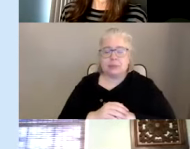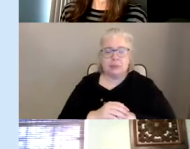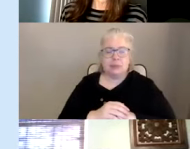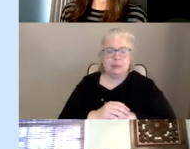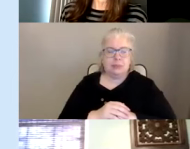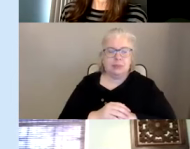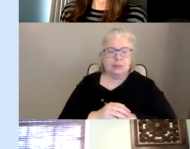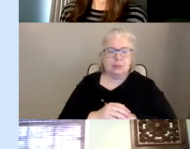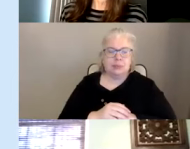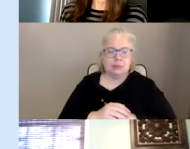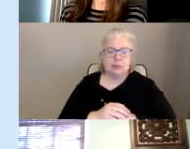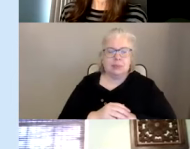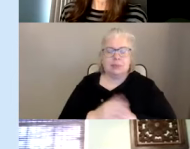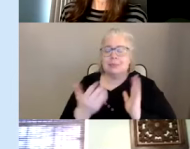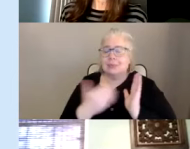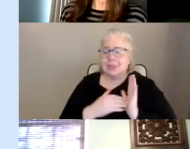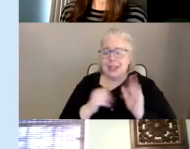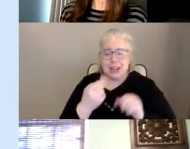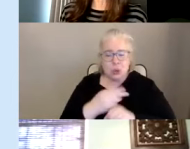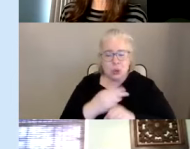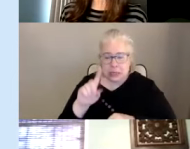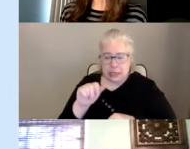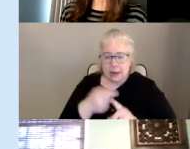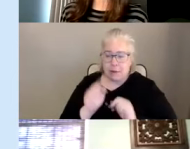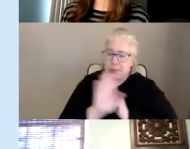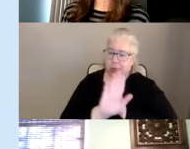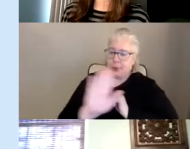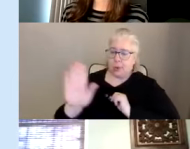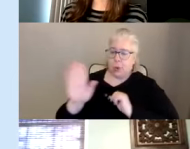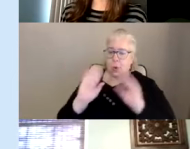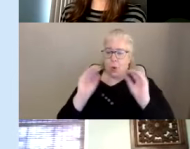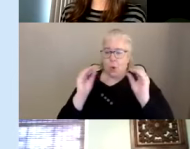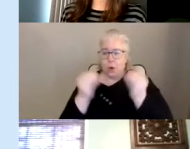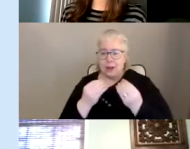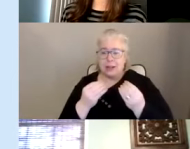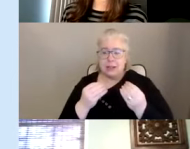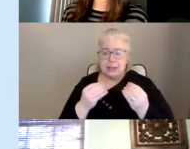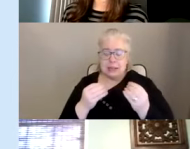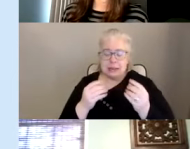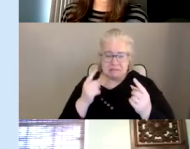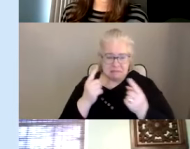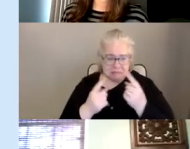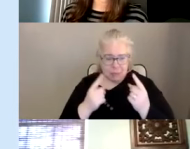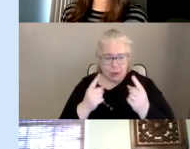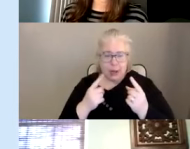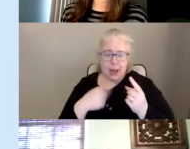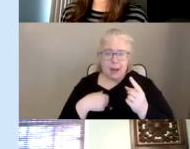So here again, you can use data from your organization and say, we take X number of appointments per year.